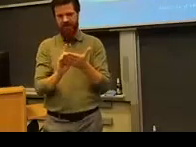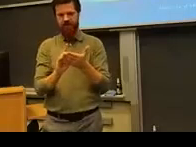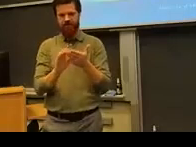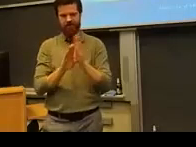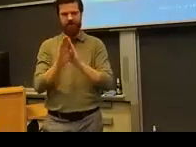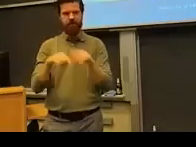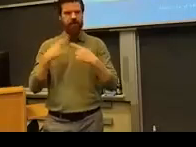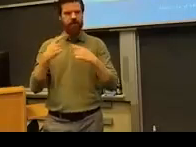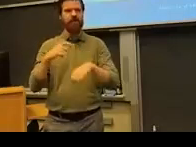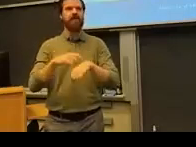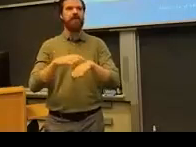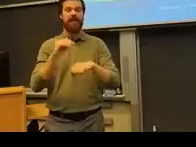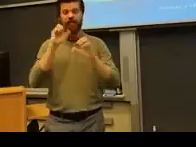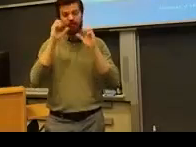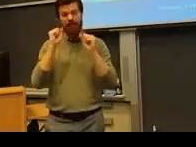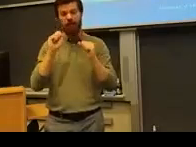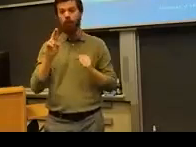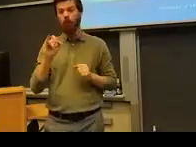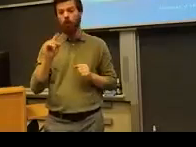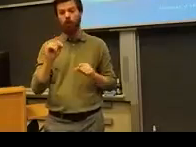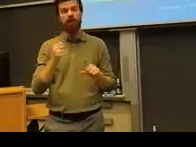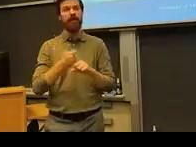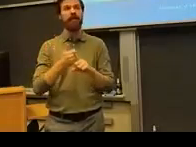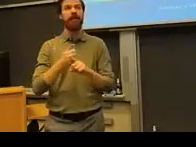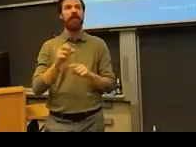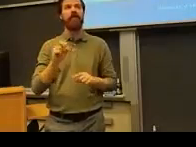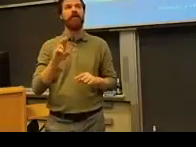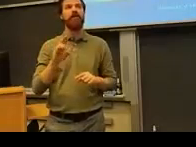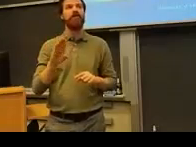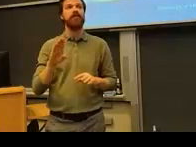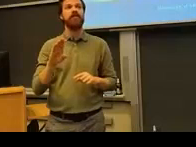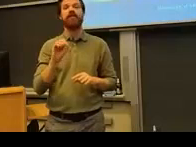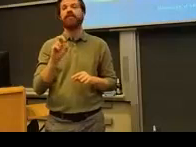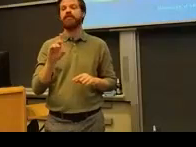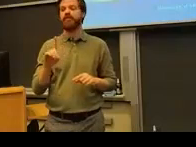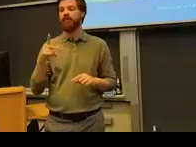marvelous in fact the unit unit is marvelous and CPC has been wonderful in my clinical world